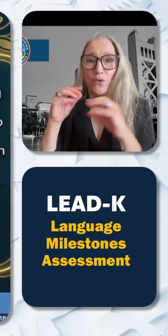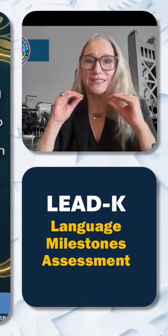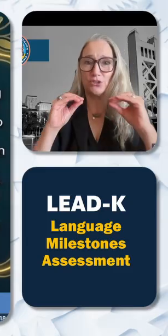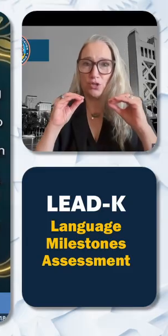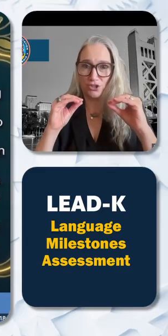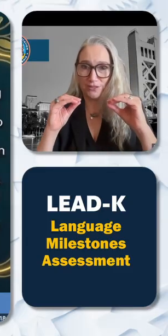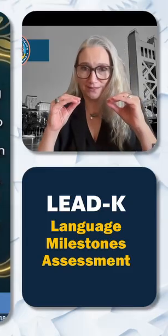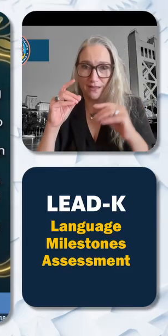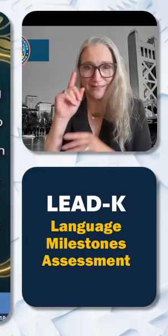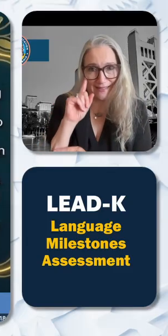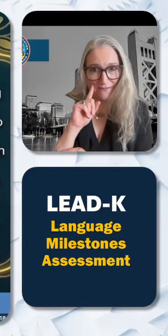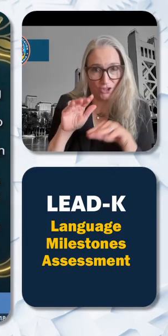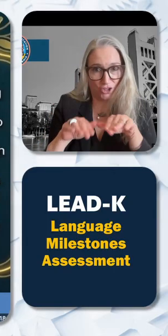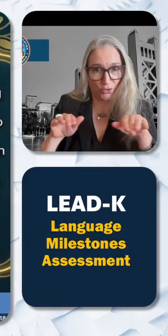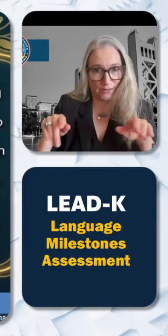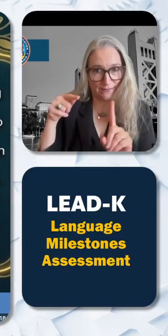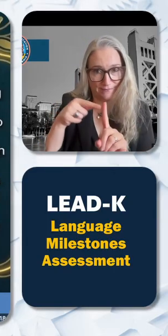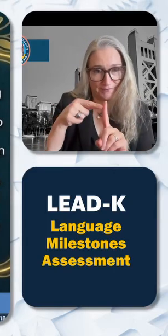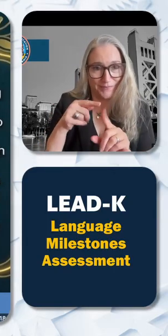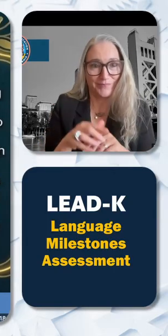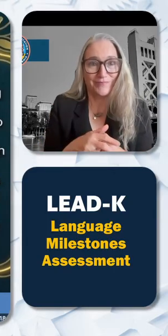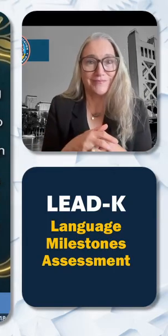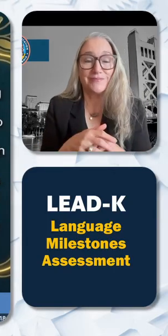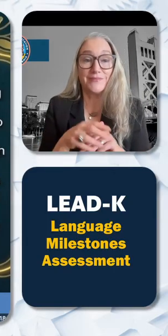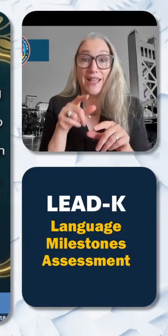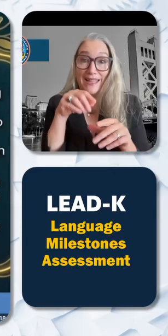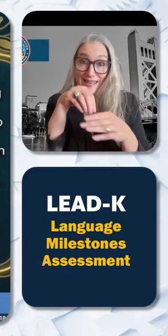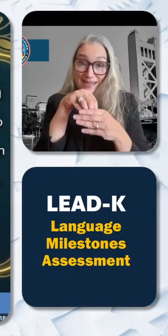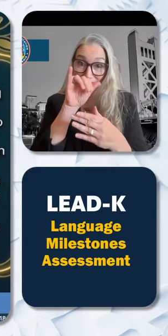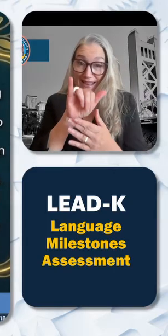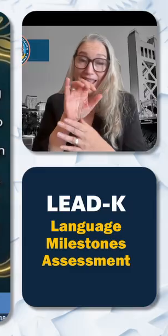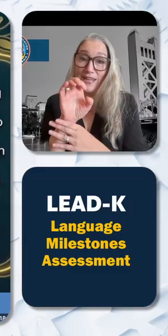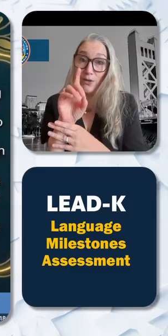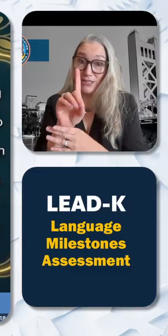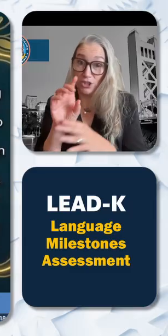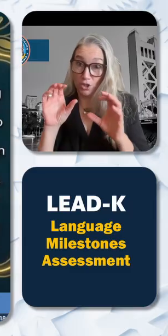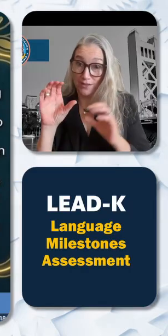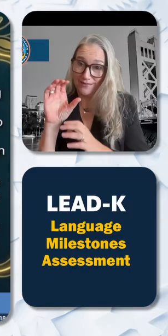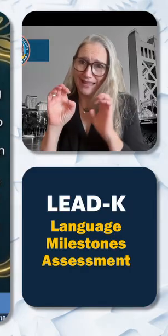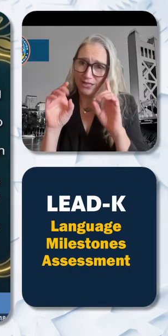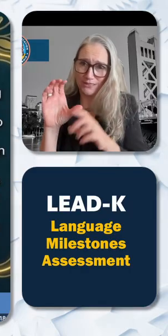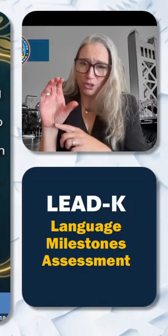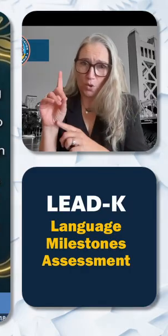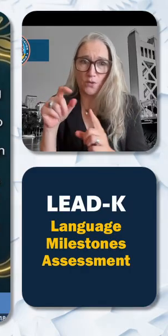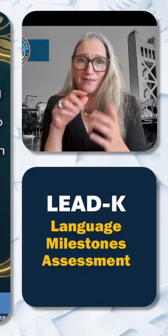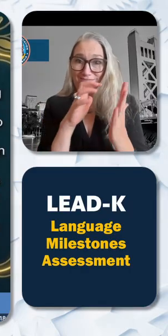an equivalent language to English for the purposes of instruction to deaf children.